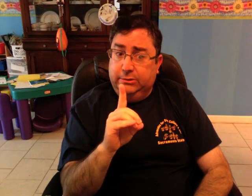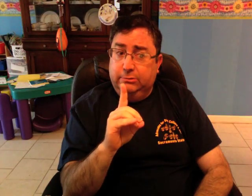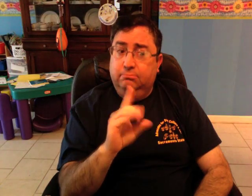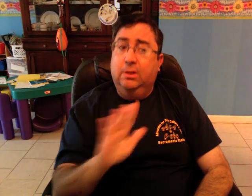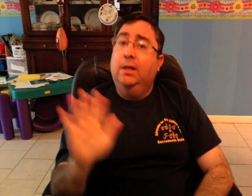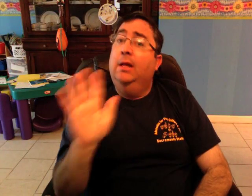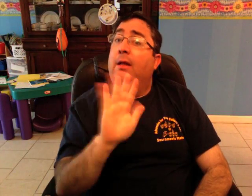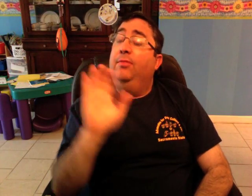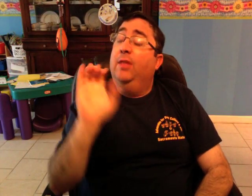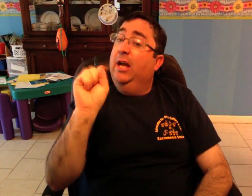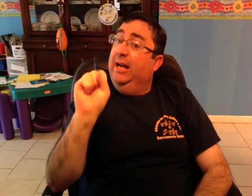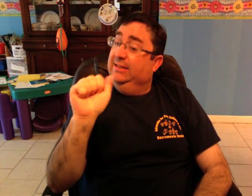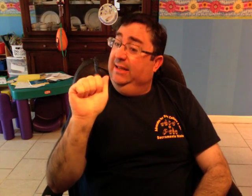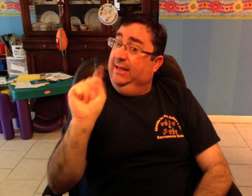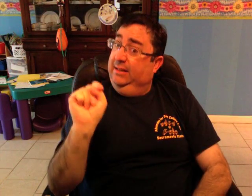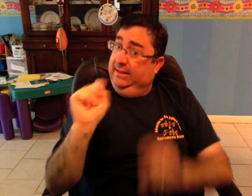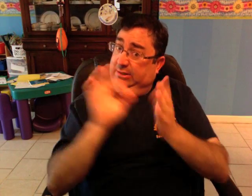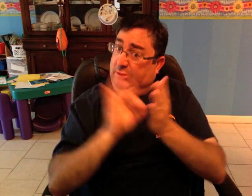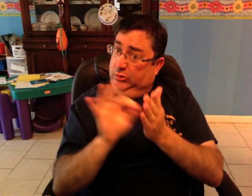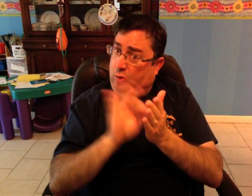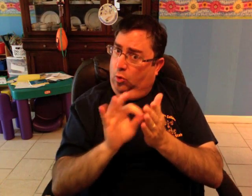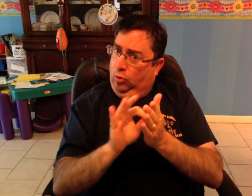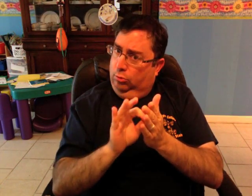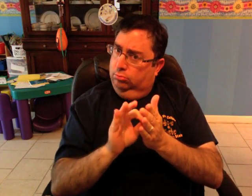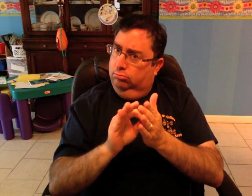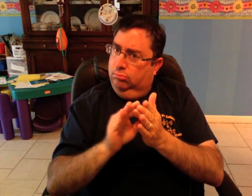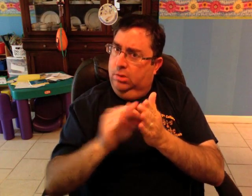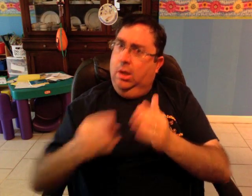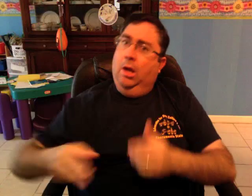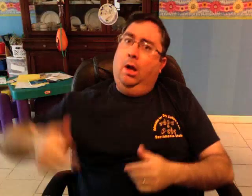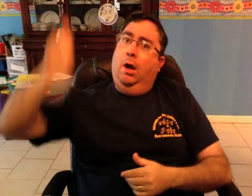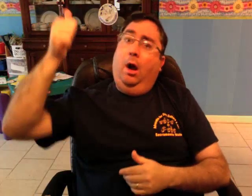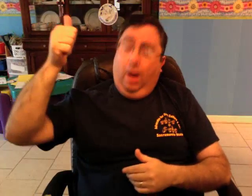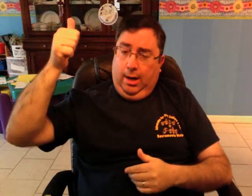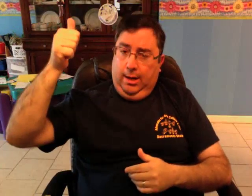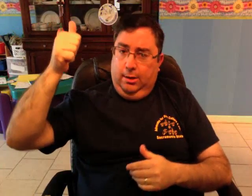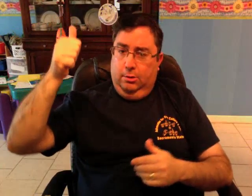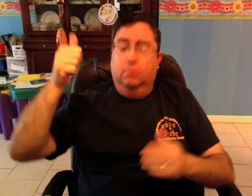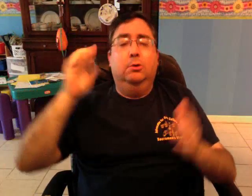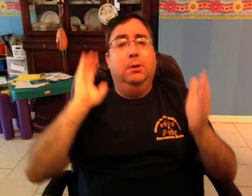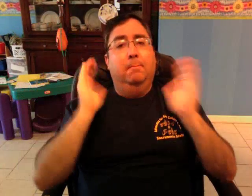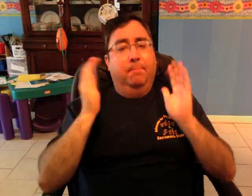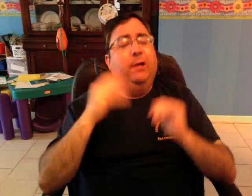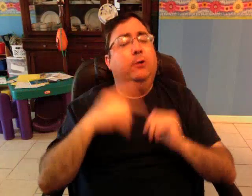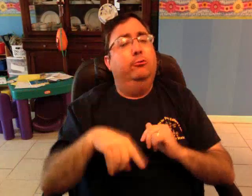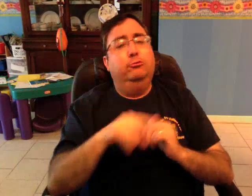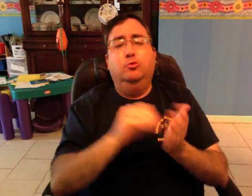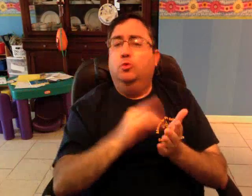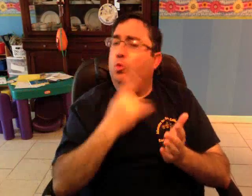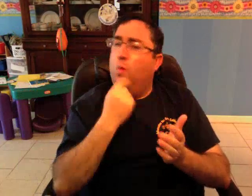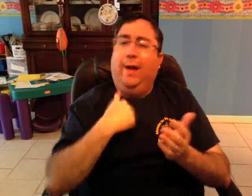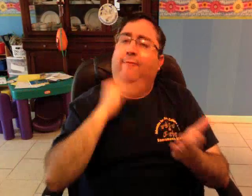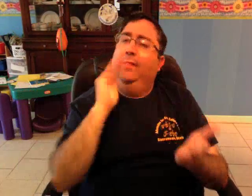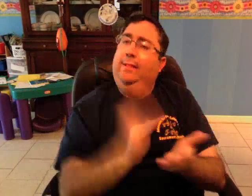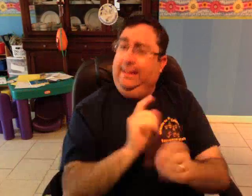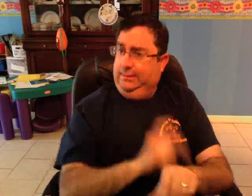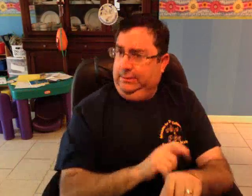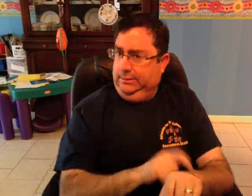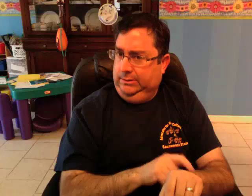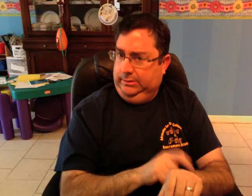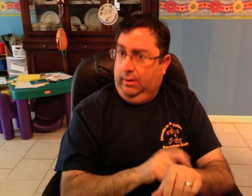had higher SAT scores compared those who had less time in this educational program.